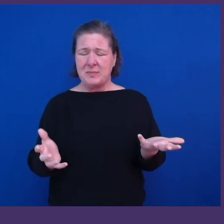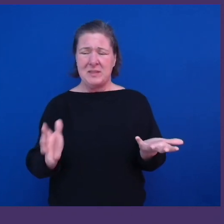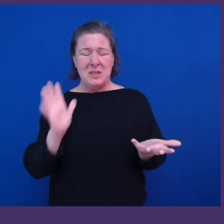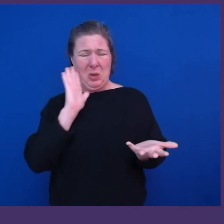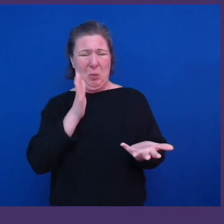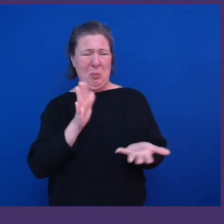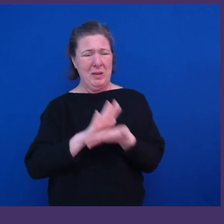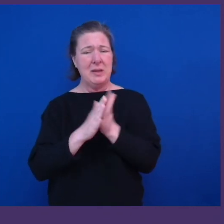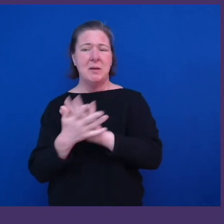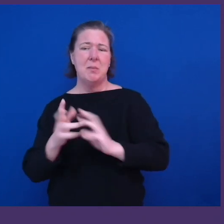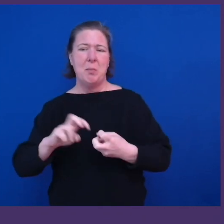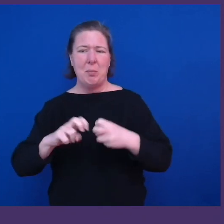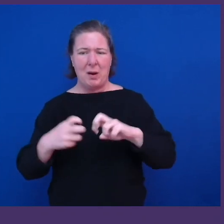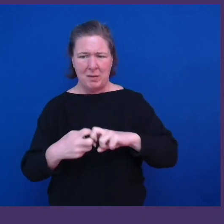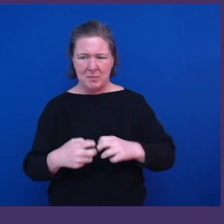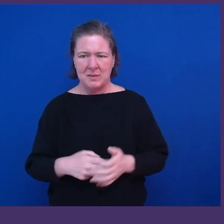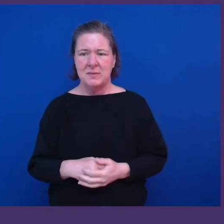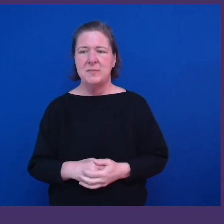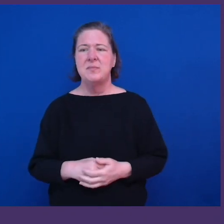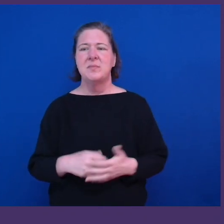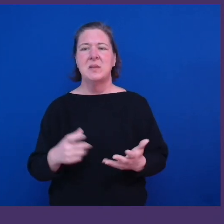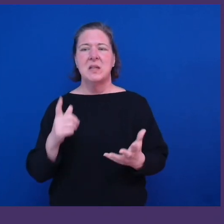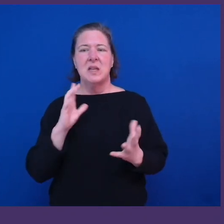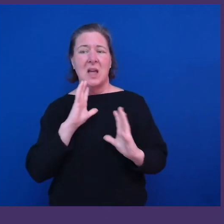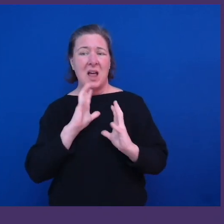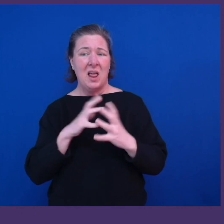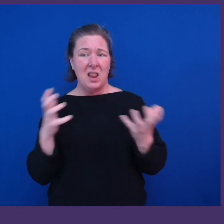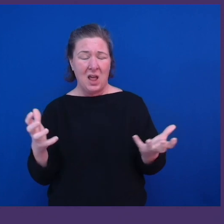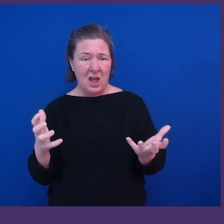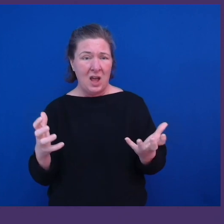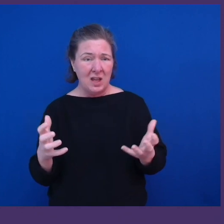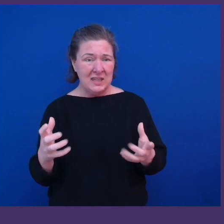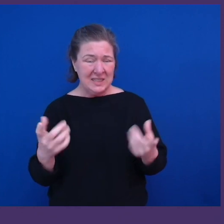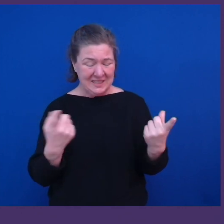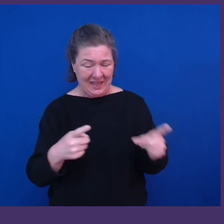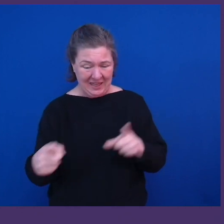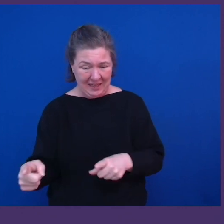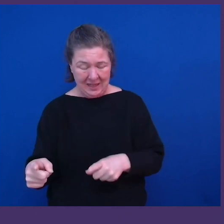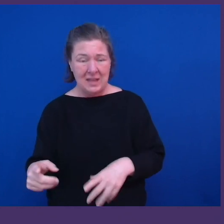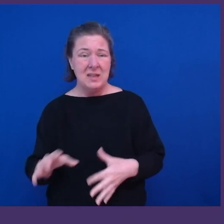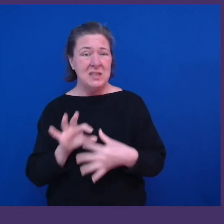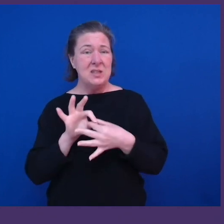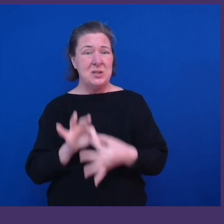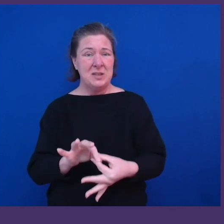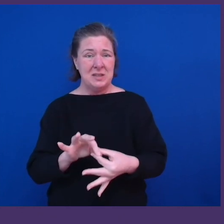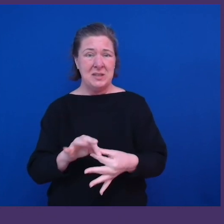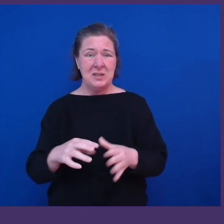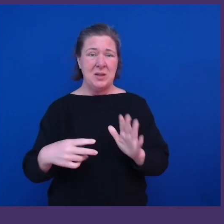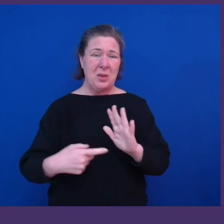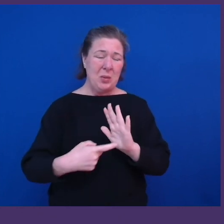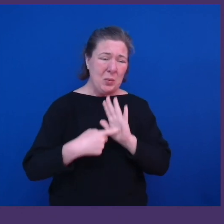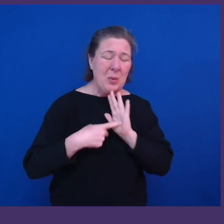So, a lot is happening in terms of regulation and in terms of accessibility.